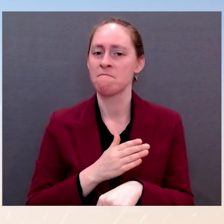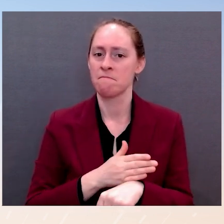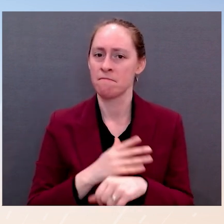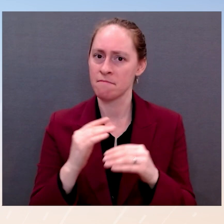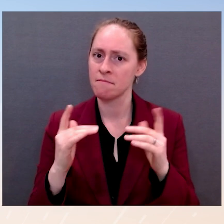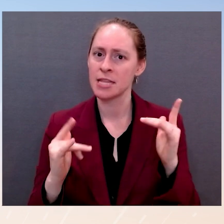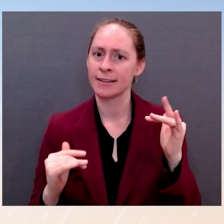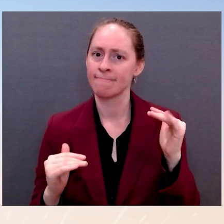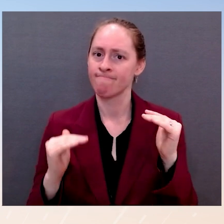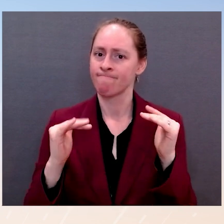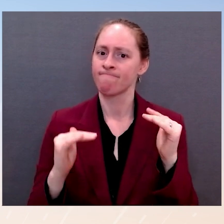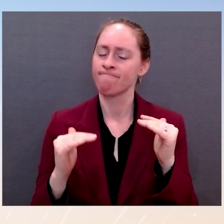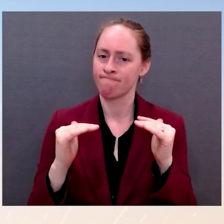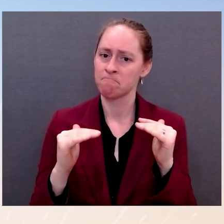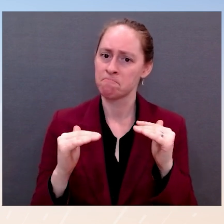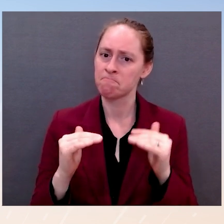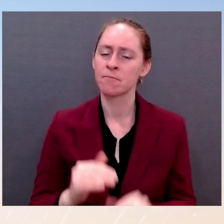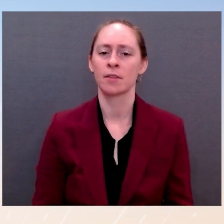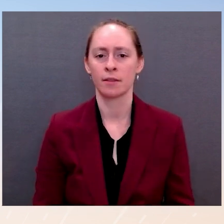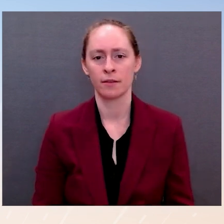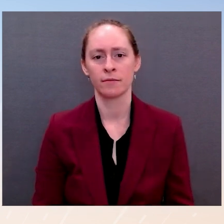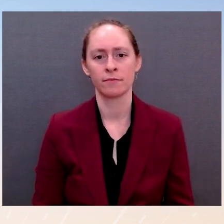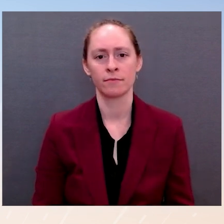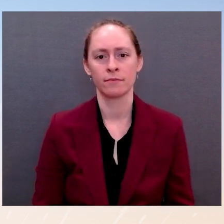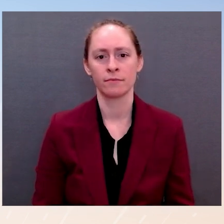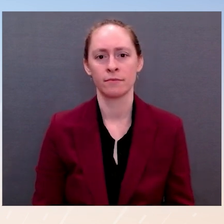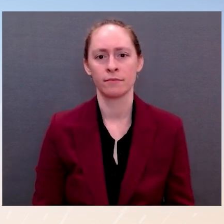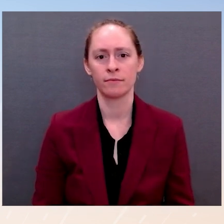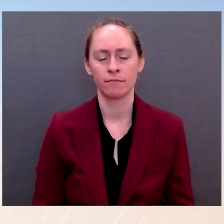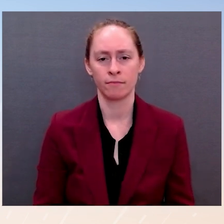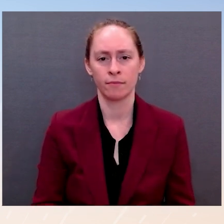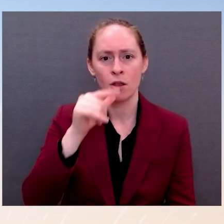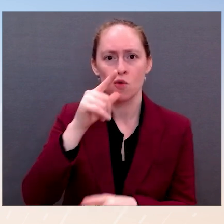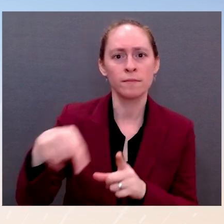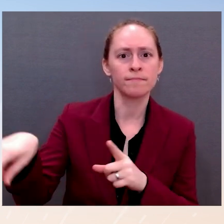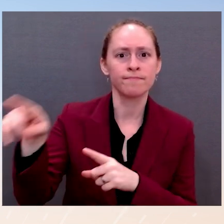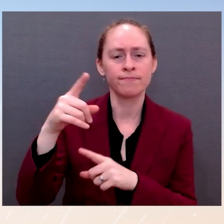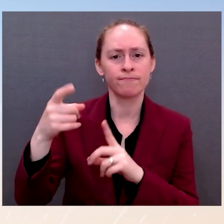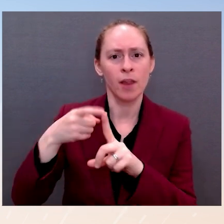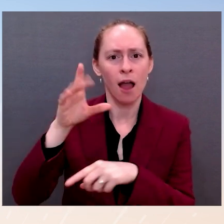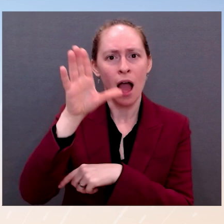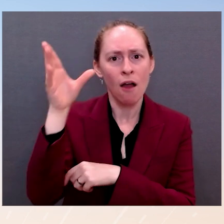we of African descent still have a lot of disparities. There's still a lot of inequities